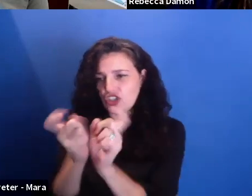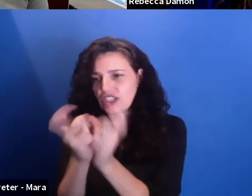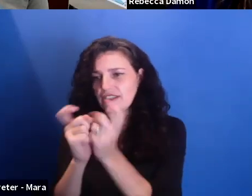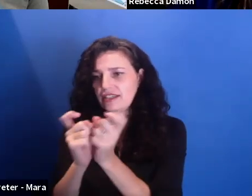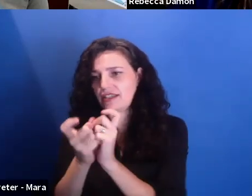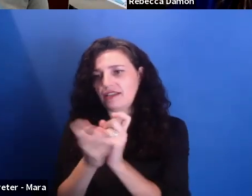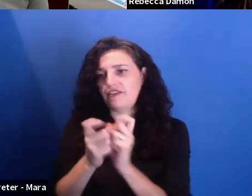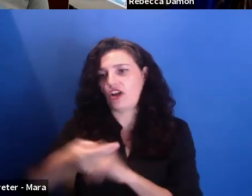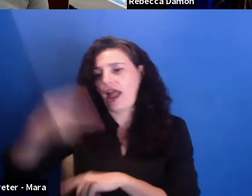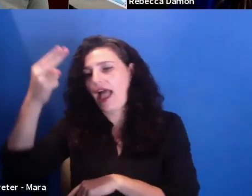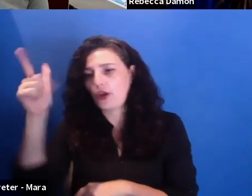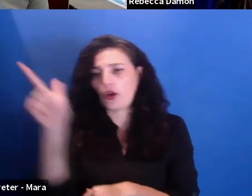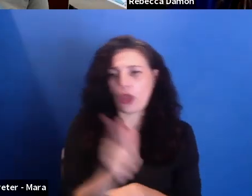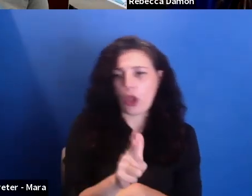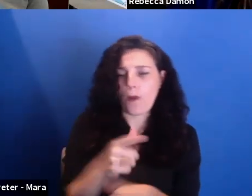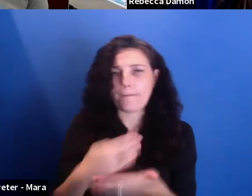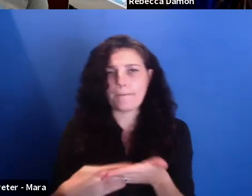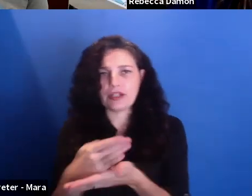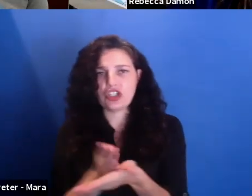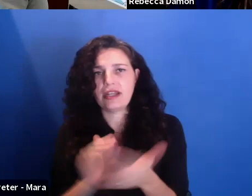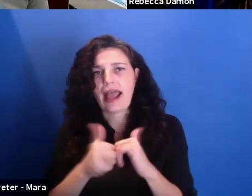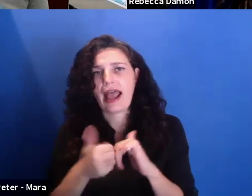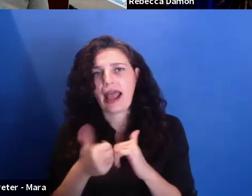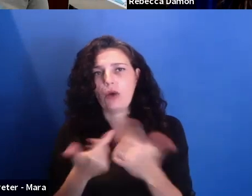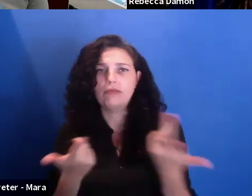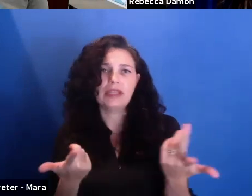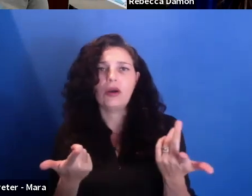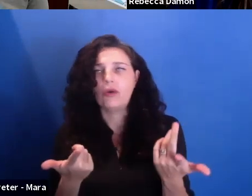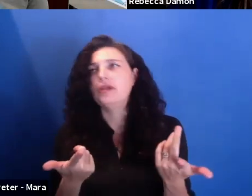for testing, quarantine pay or sick leave for that purpose.